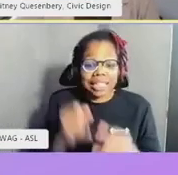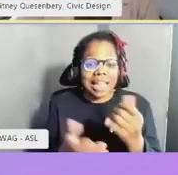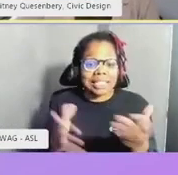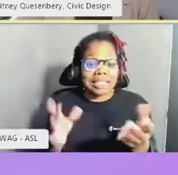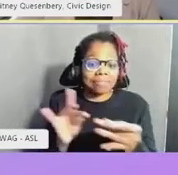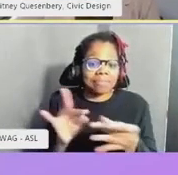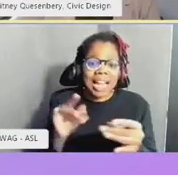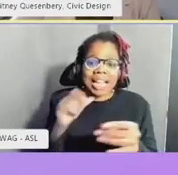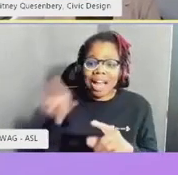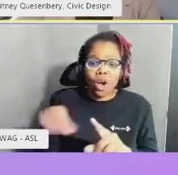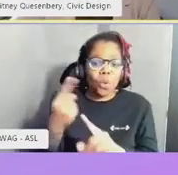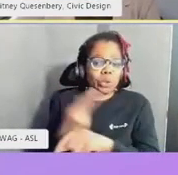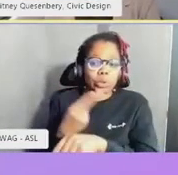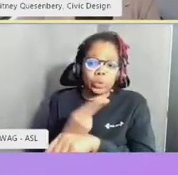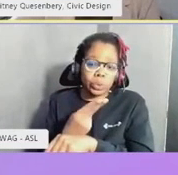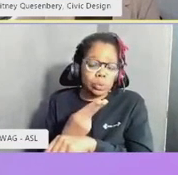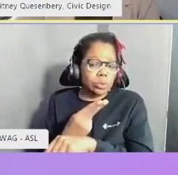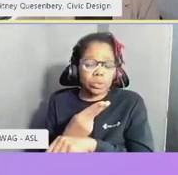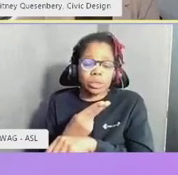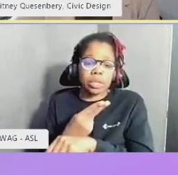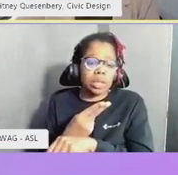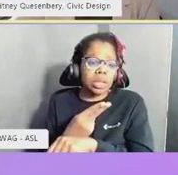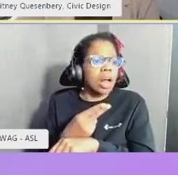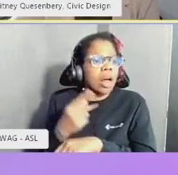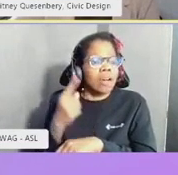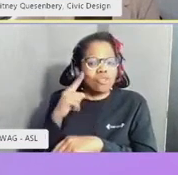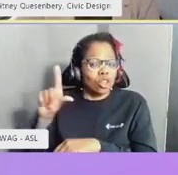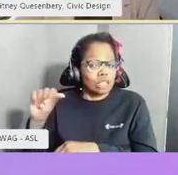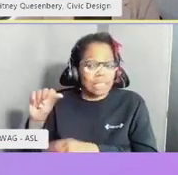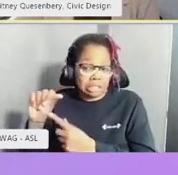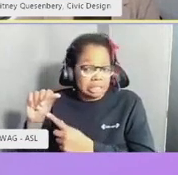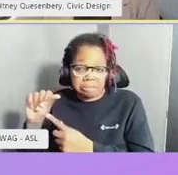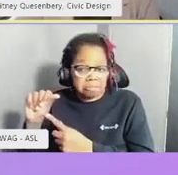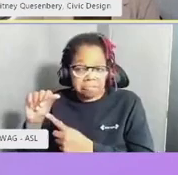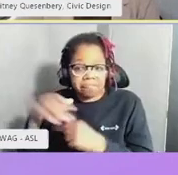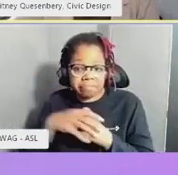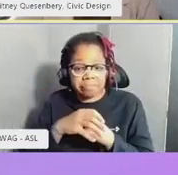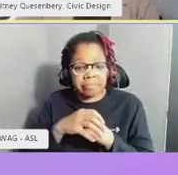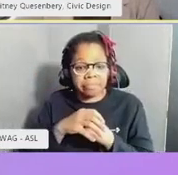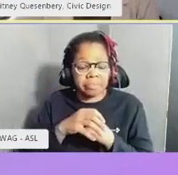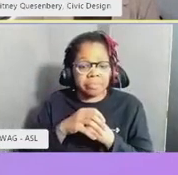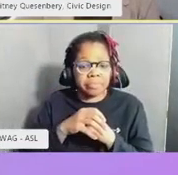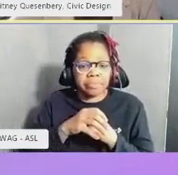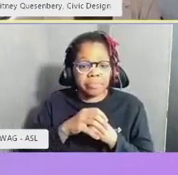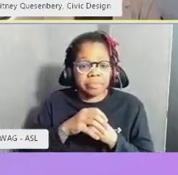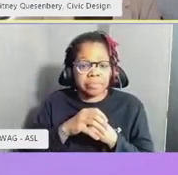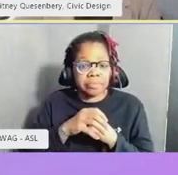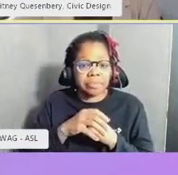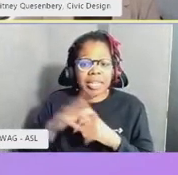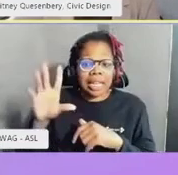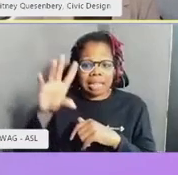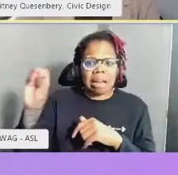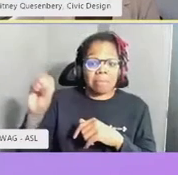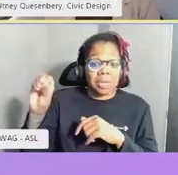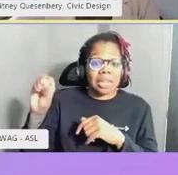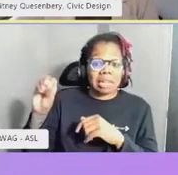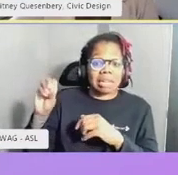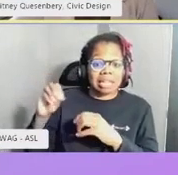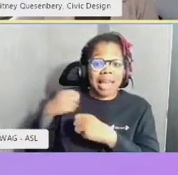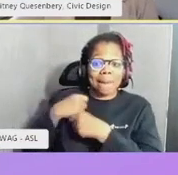so on. And the last thing I would say is that this is not just used